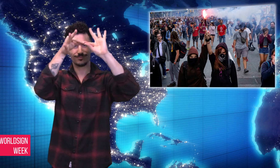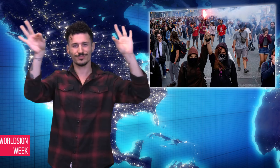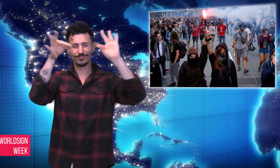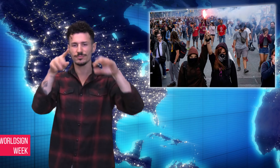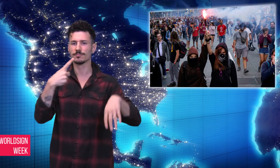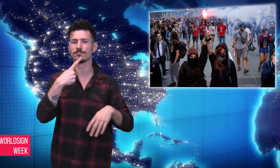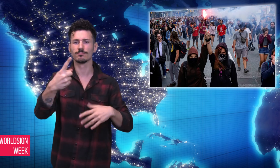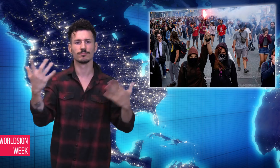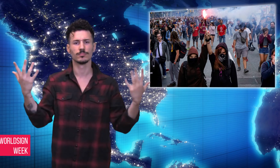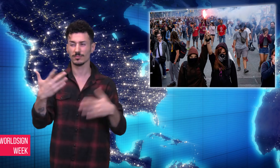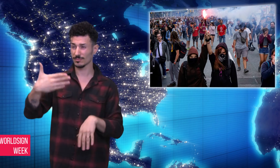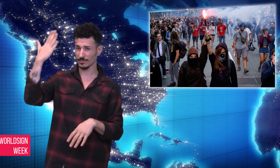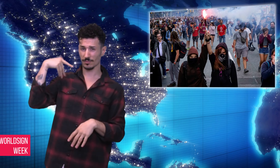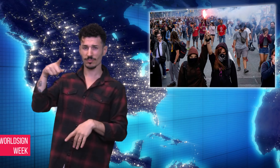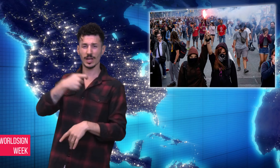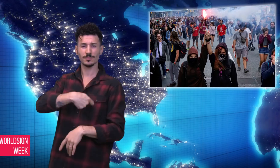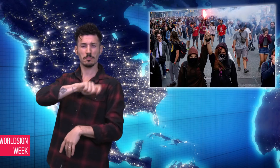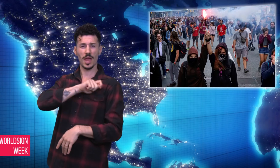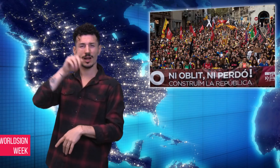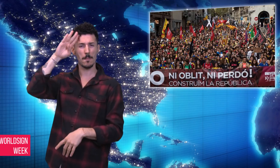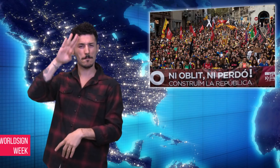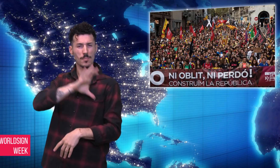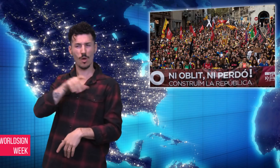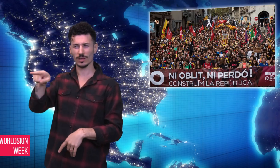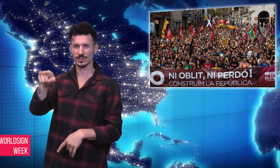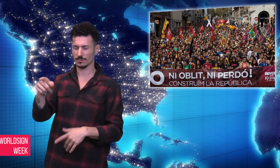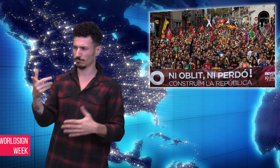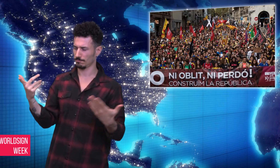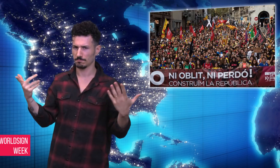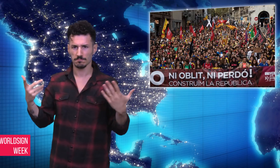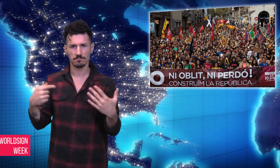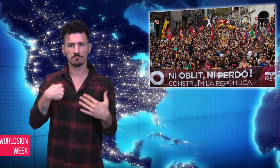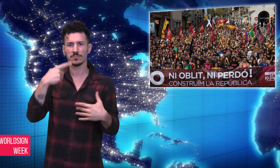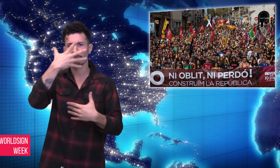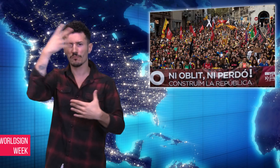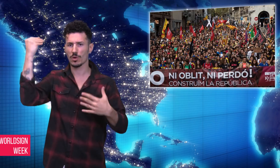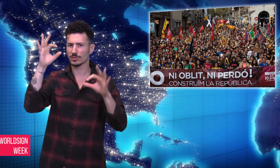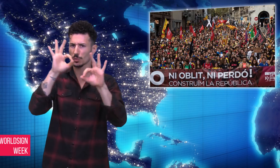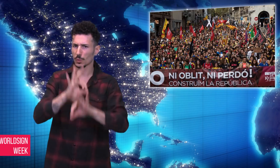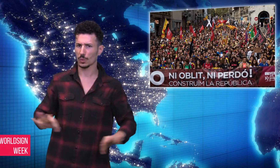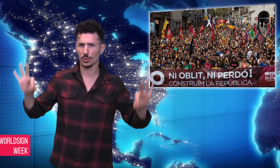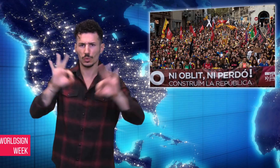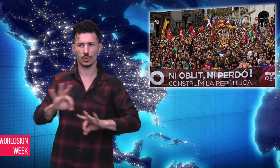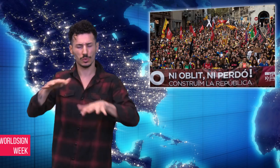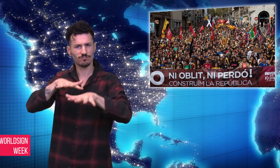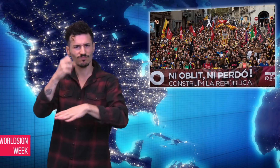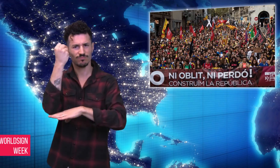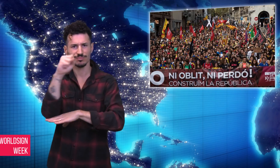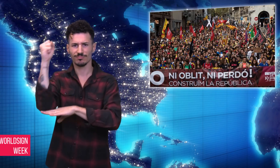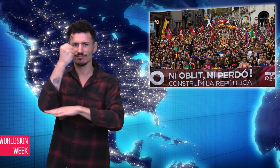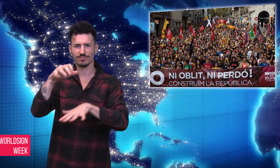Spanish police. Activists blocked railway lines and other major